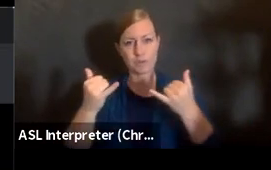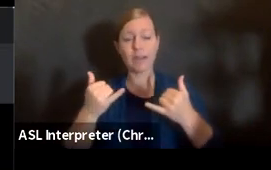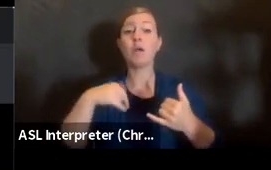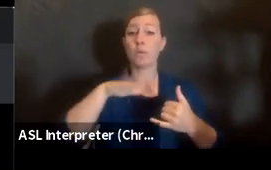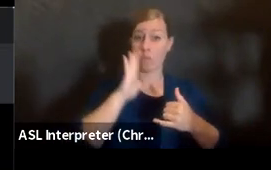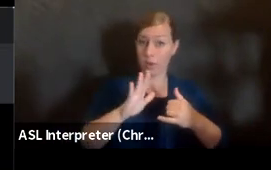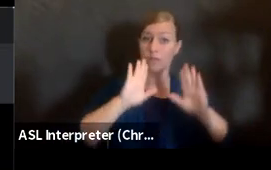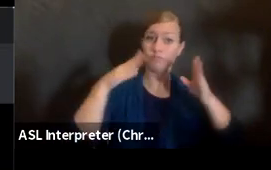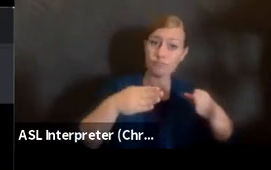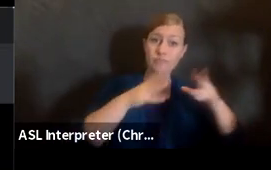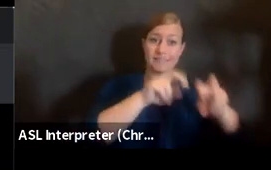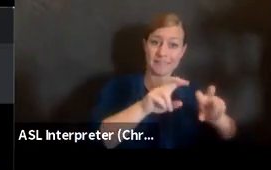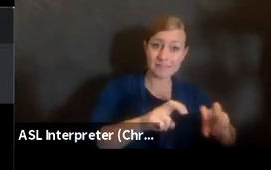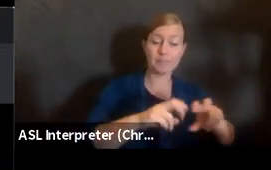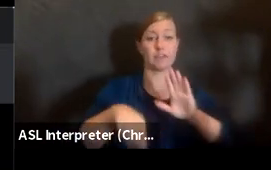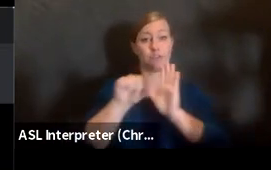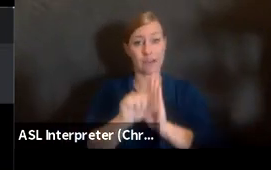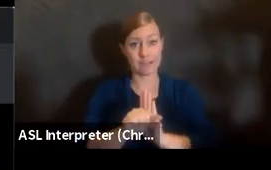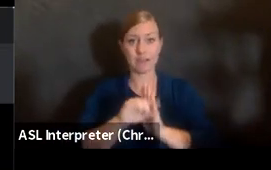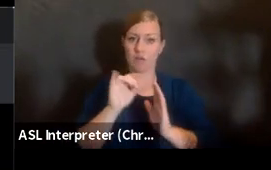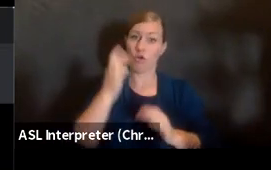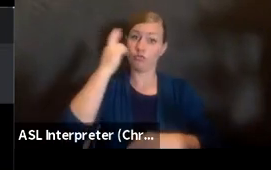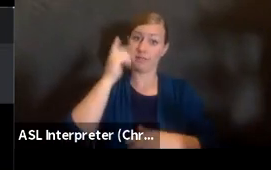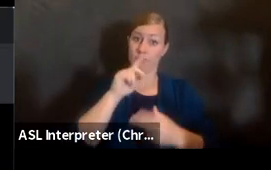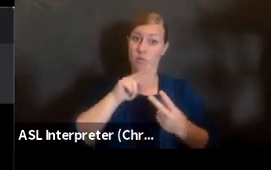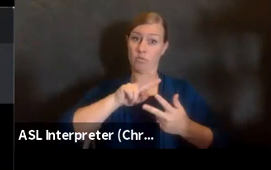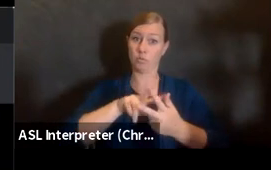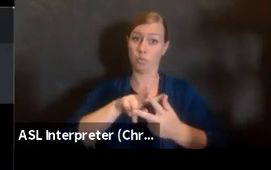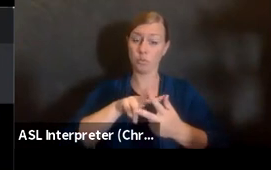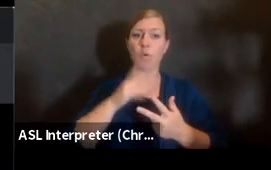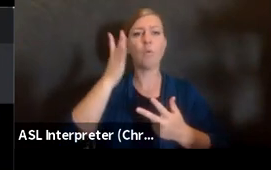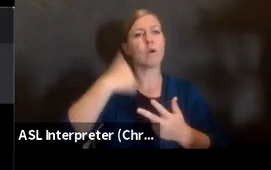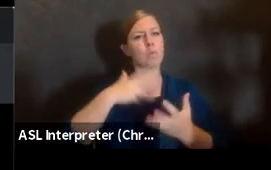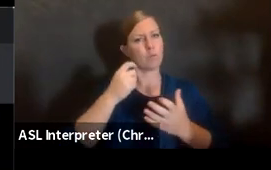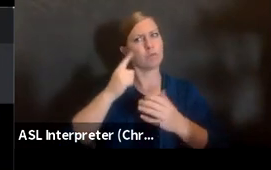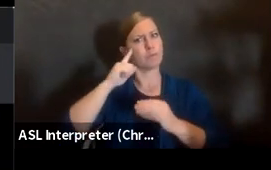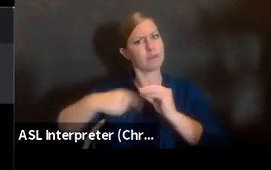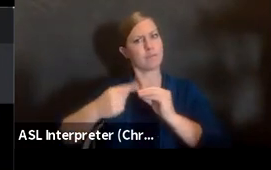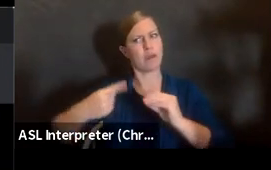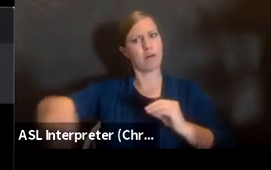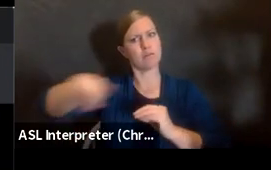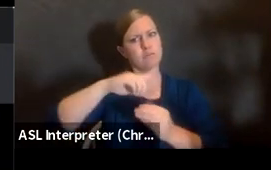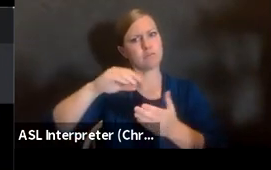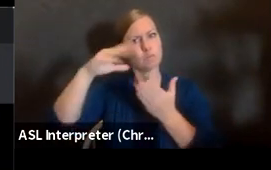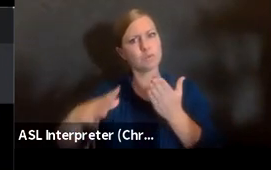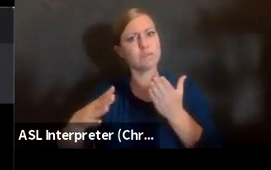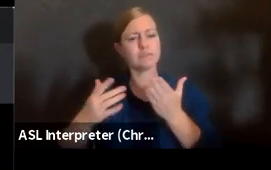Jeff Crawford: The whole purpose of all of these is because we want to be mindful of our learners and take care of our students. So as we do that,